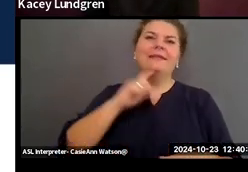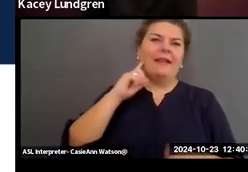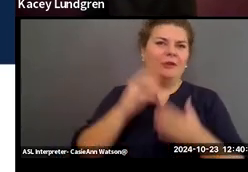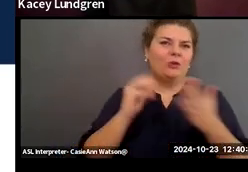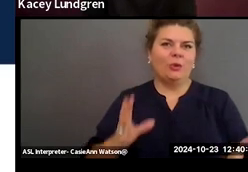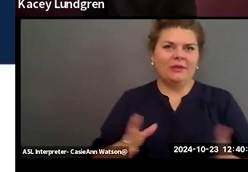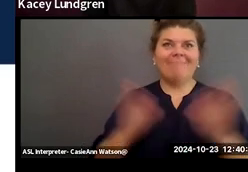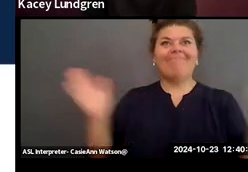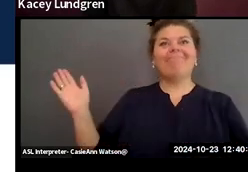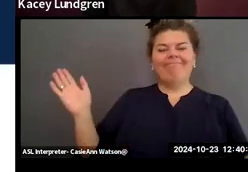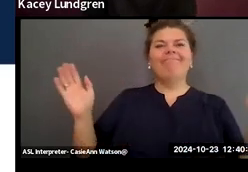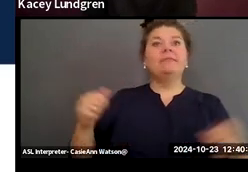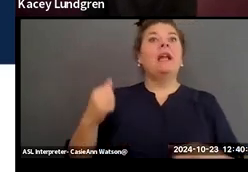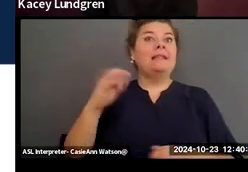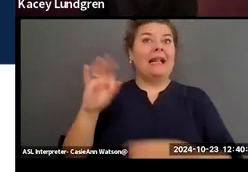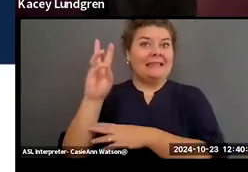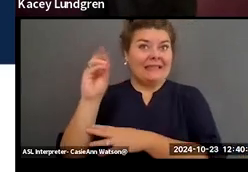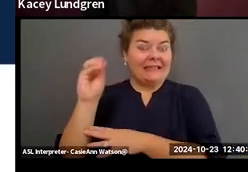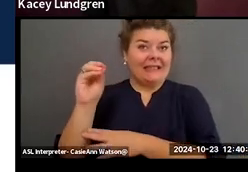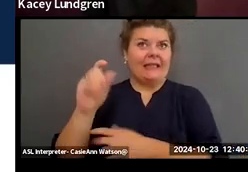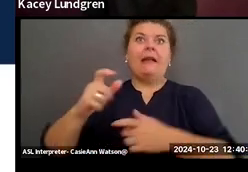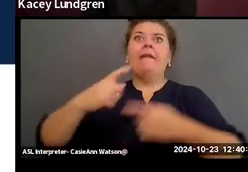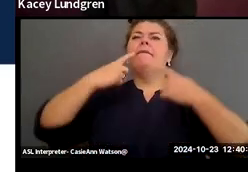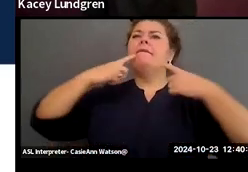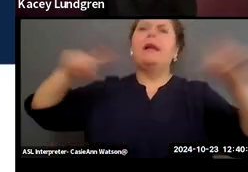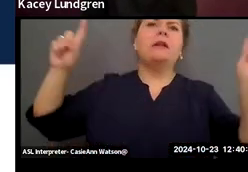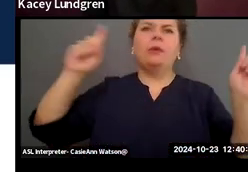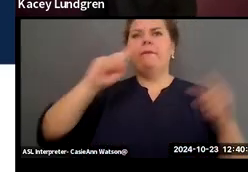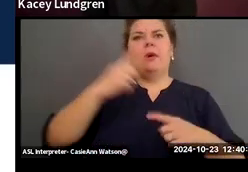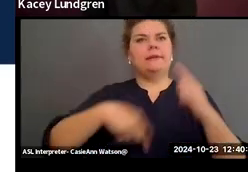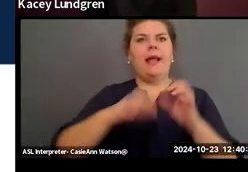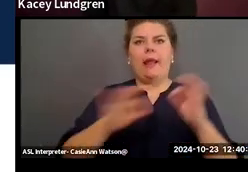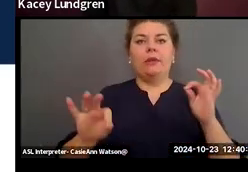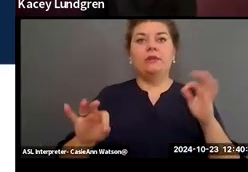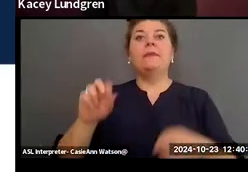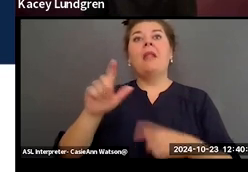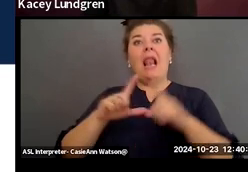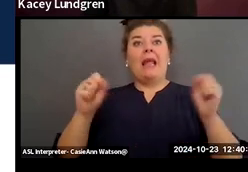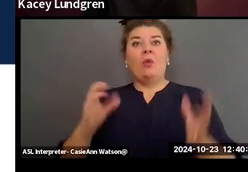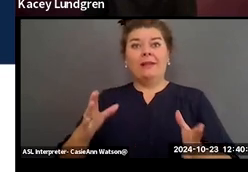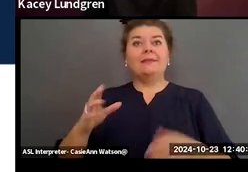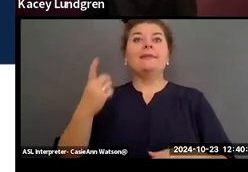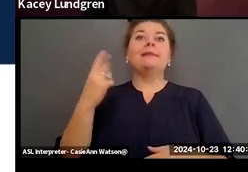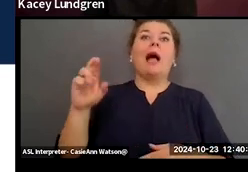In 1960 in a huge victory for sign language, linguist Dr. William C. Stokoe published proof